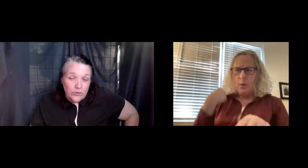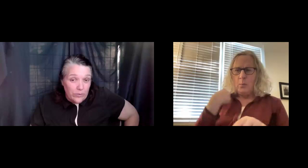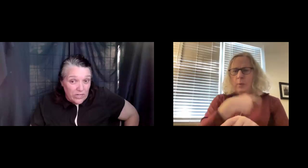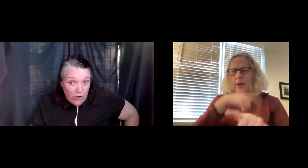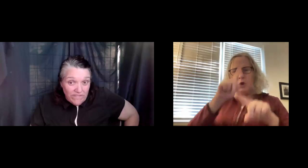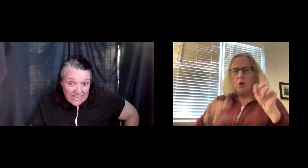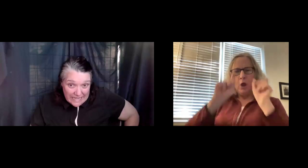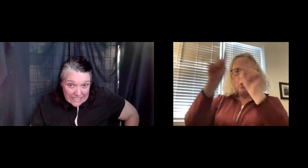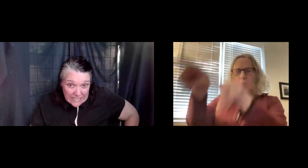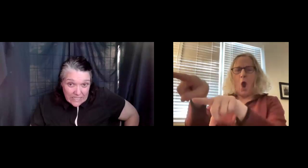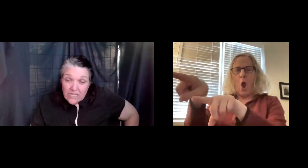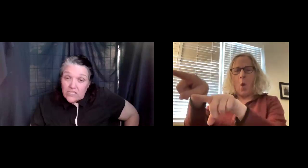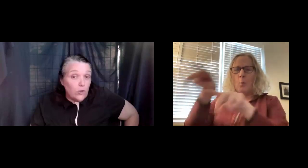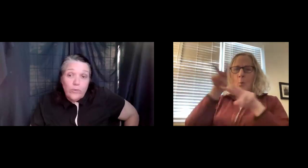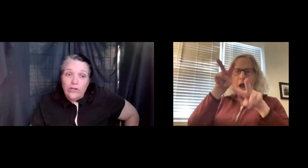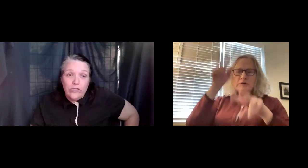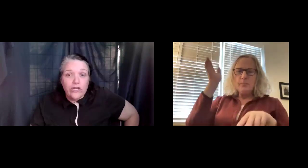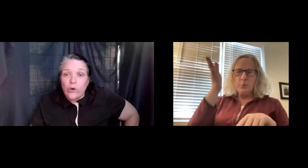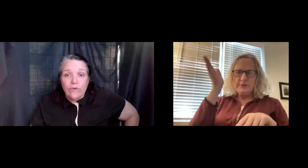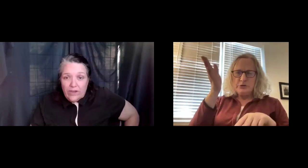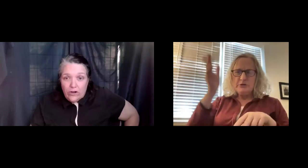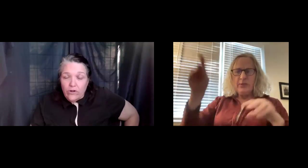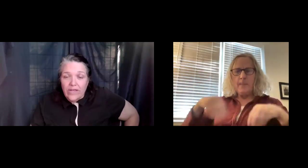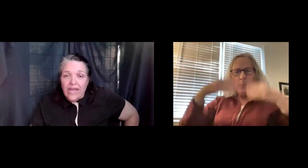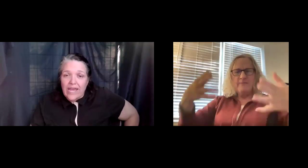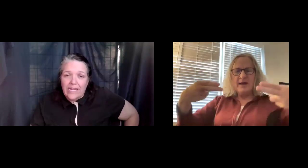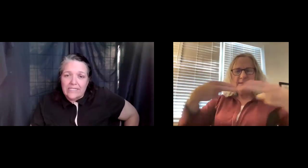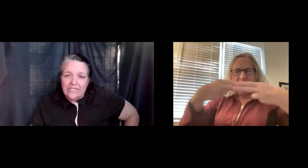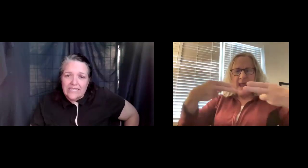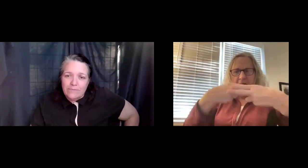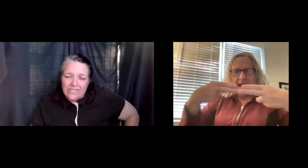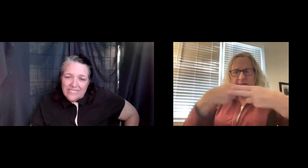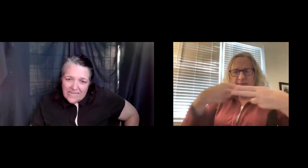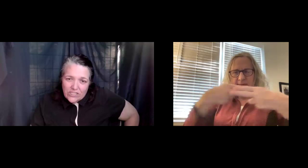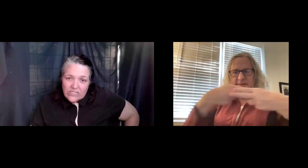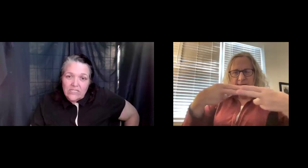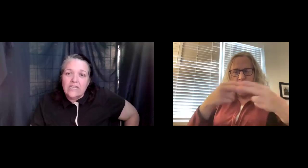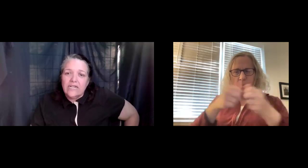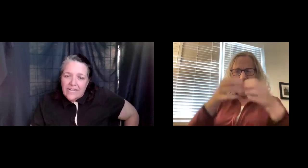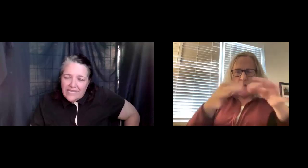this was during when COVID hit, so we couldn't go there and see the presentation